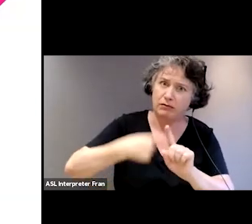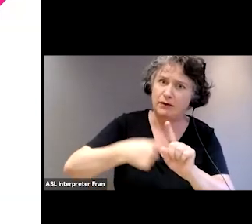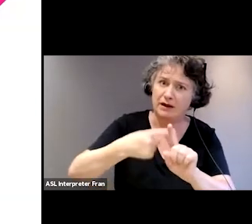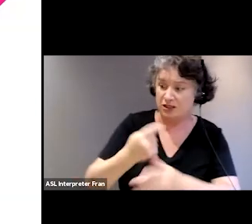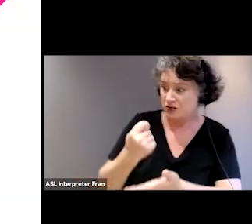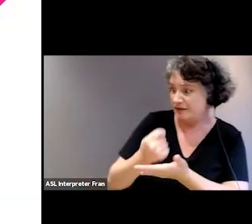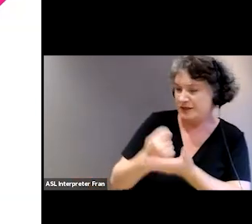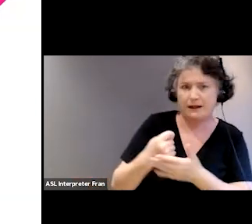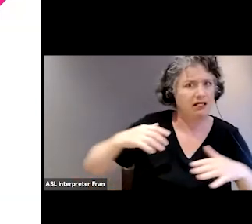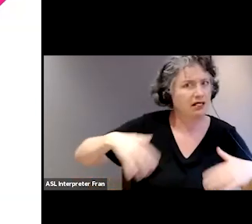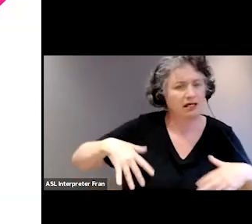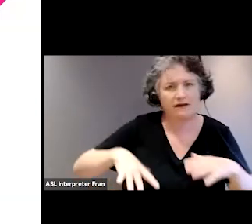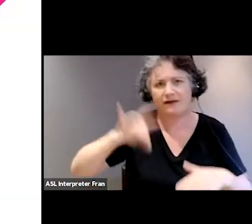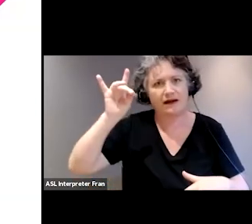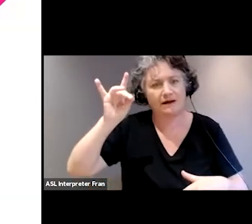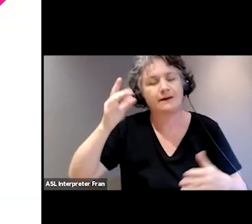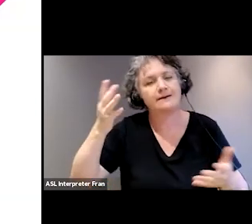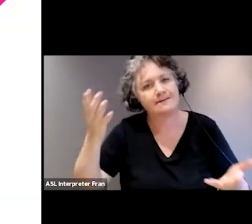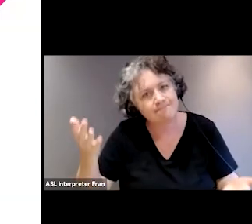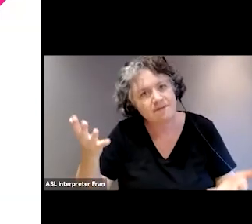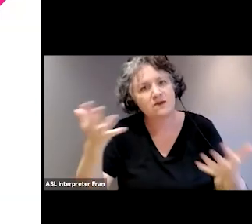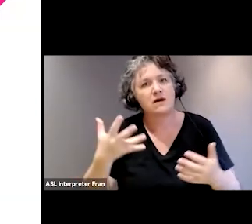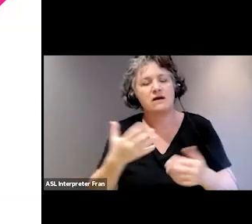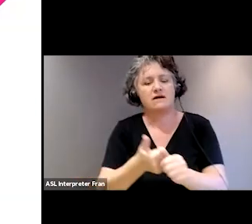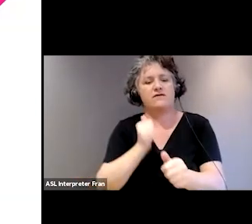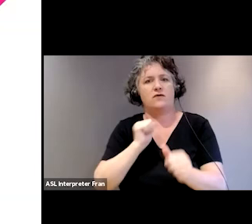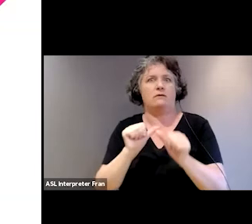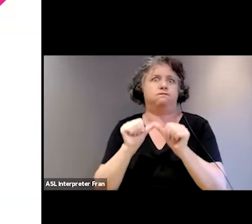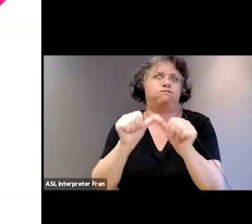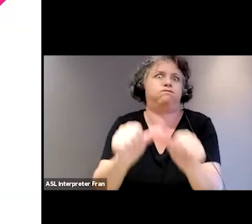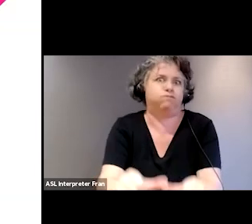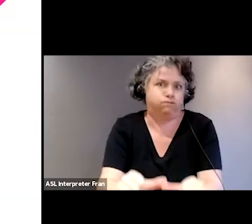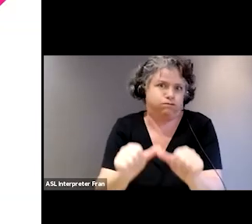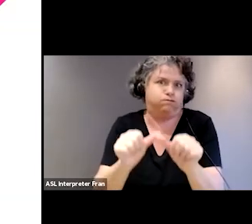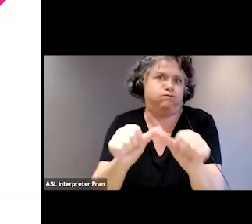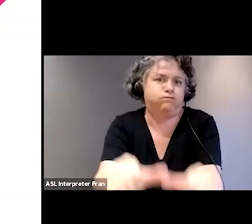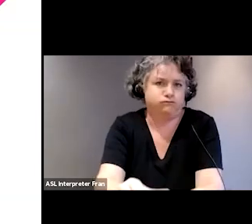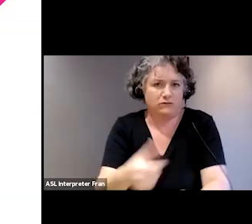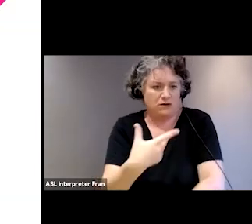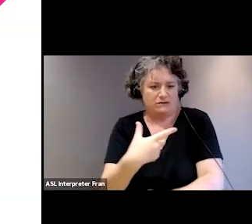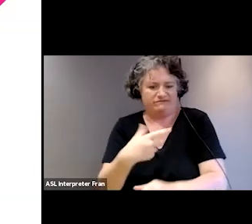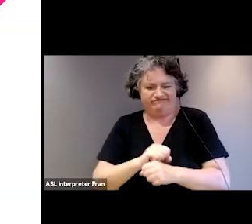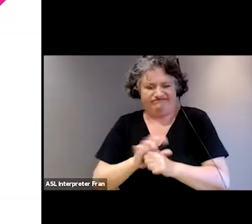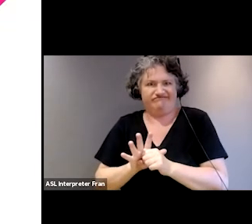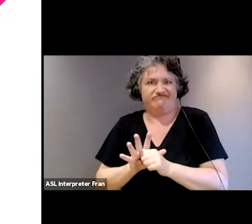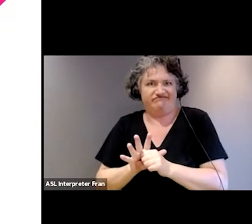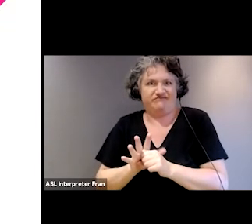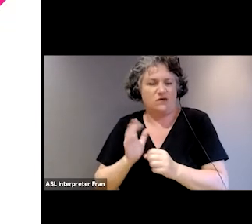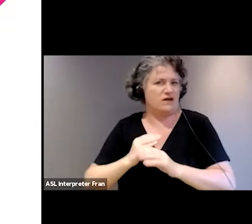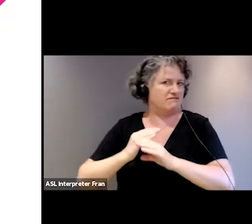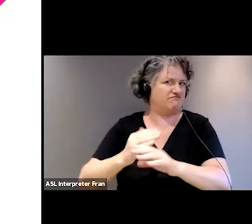breathing, palpitations which is a pounding heartbeat. In other common one is difficulty concentrating, also called brain fog, trouble exercising is also another one. What is